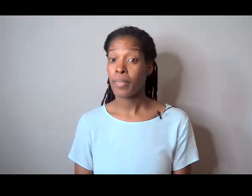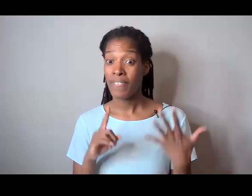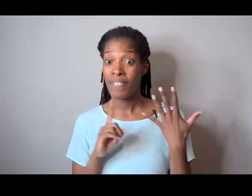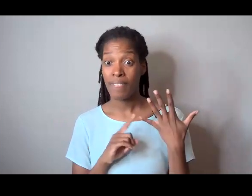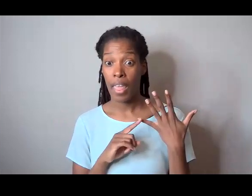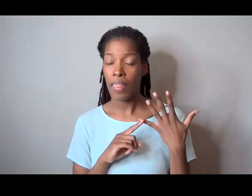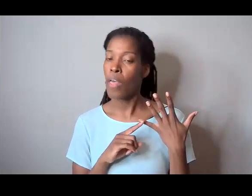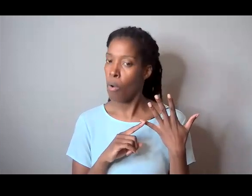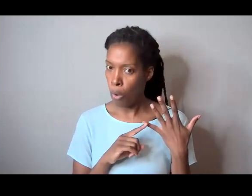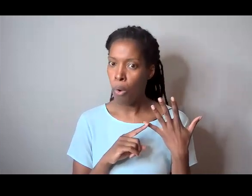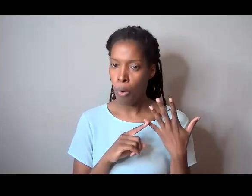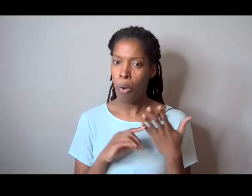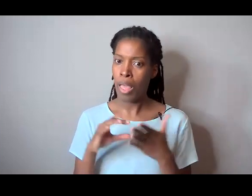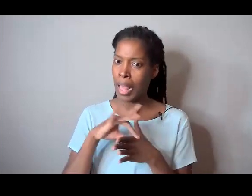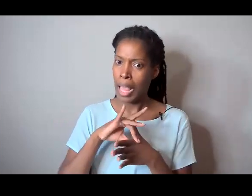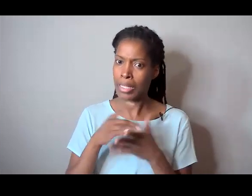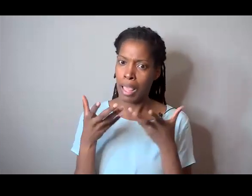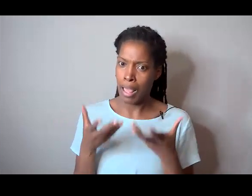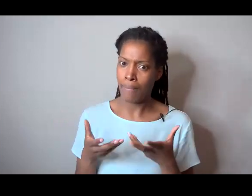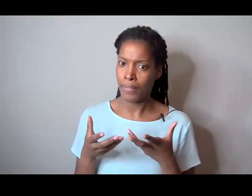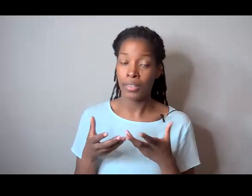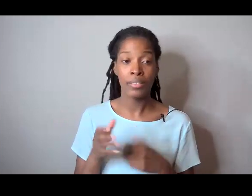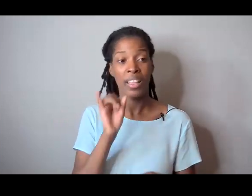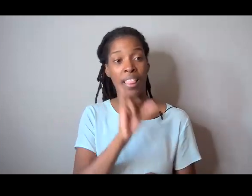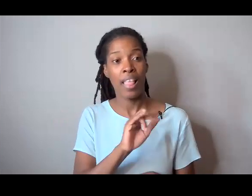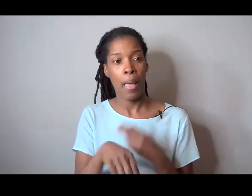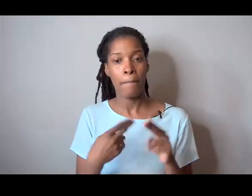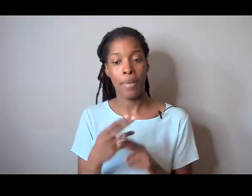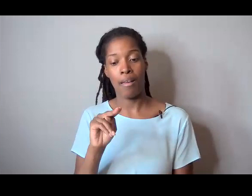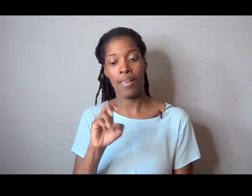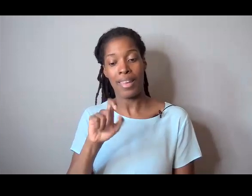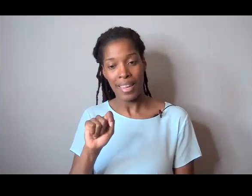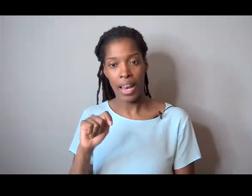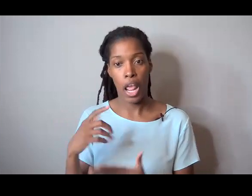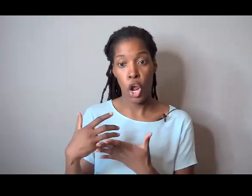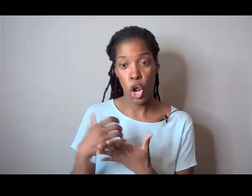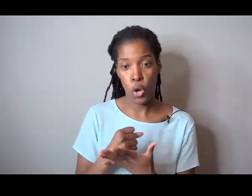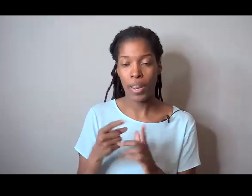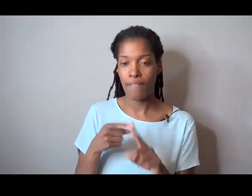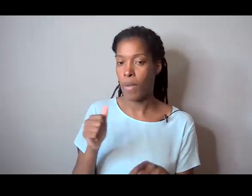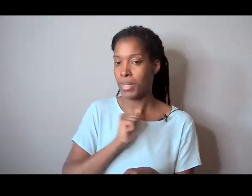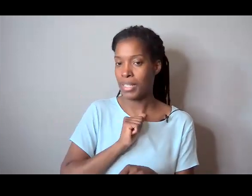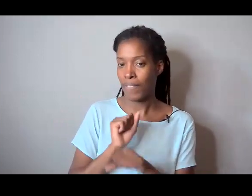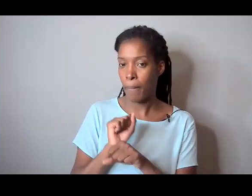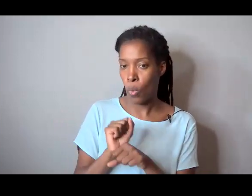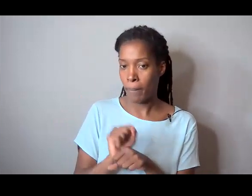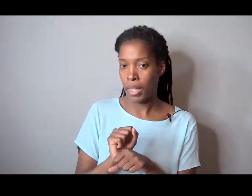meat of it. The fifth webinar covered net earnings from self-employment and how they're calculated.